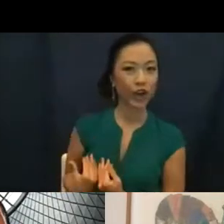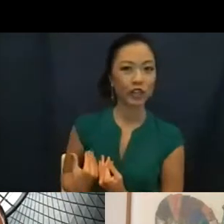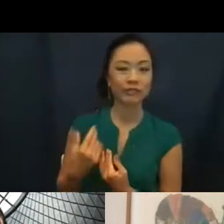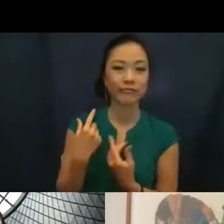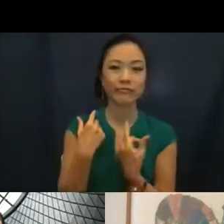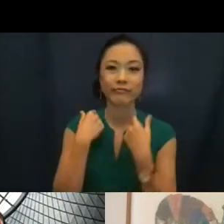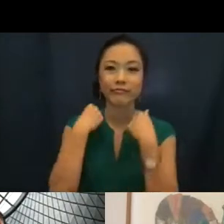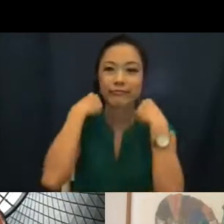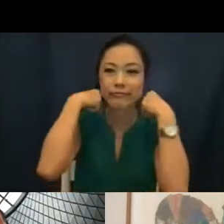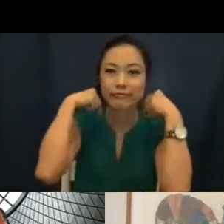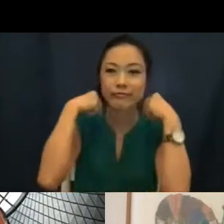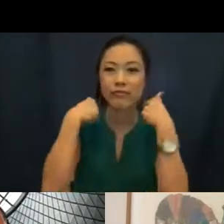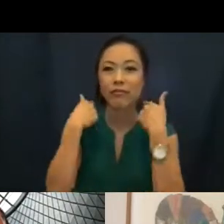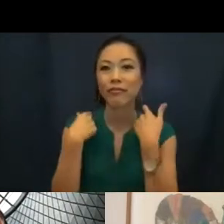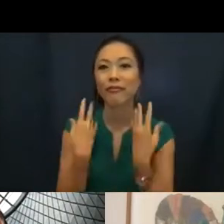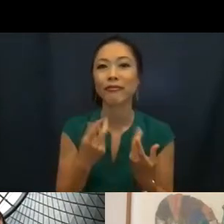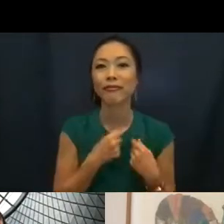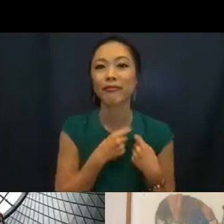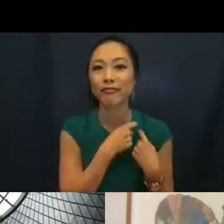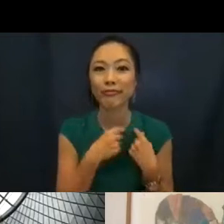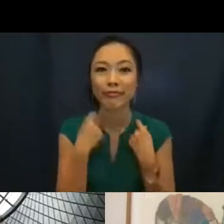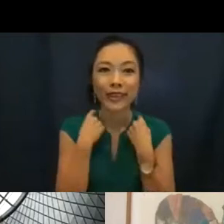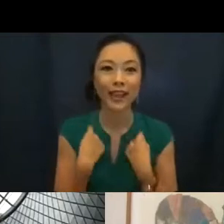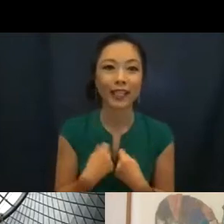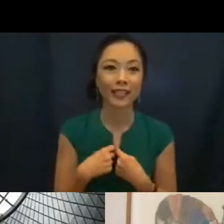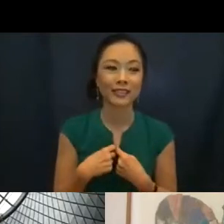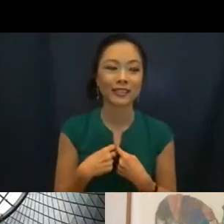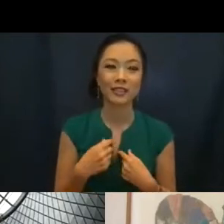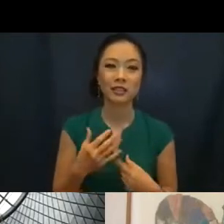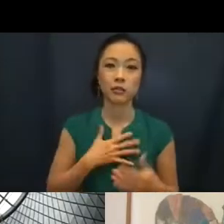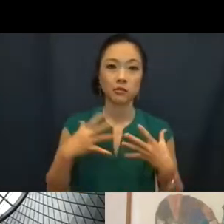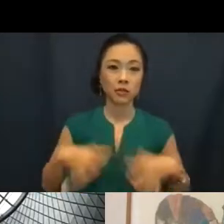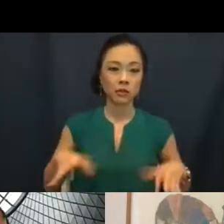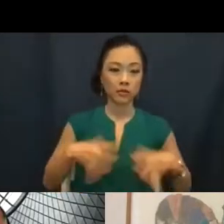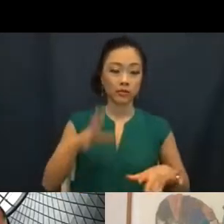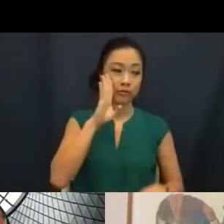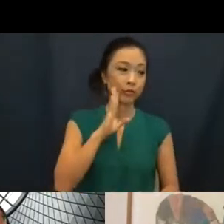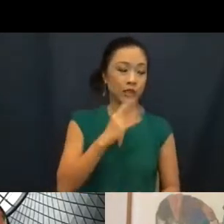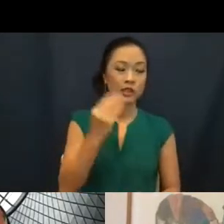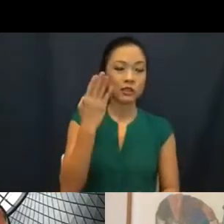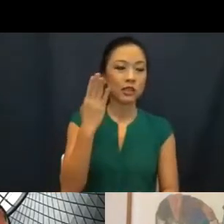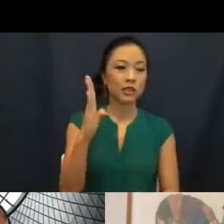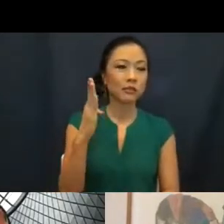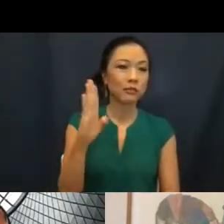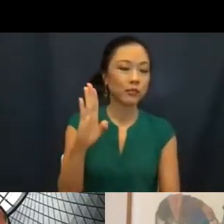total, both sides and my dress is brown and blue. Thank you.